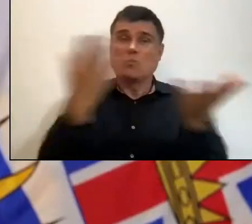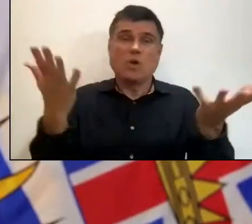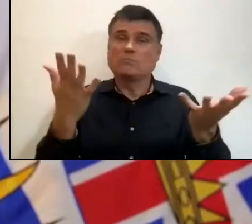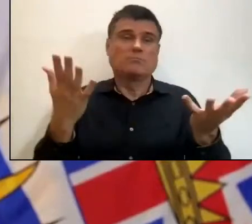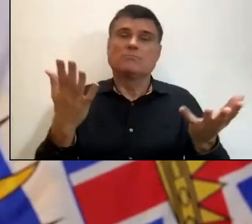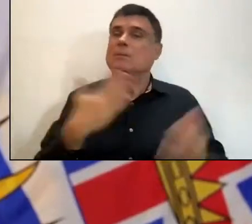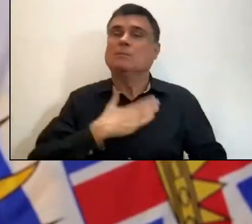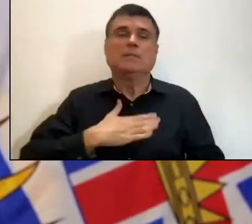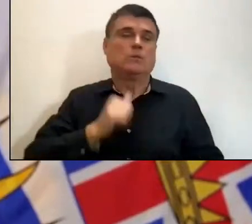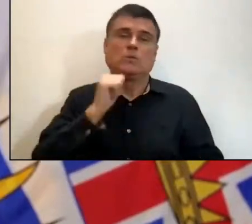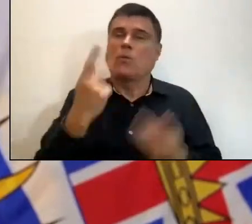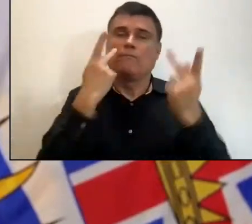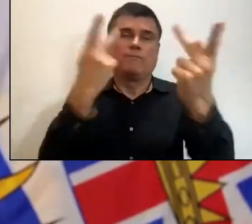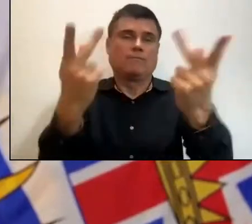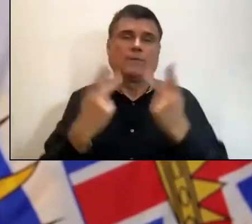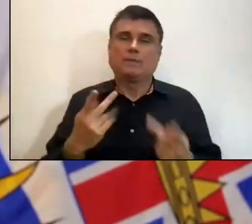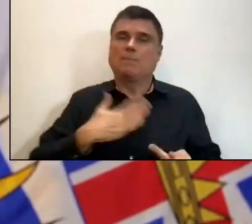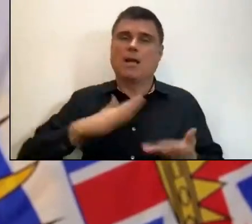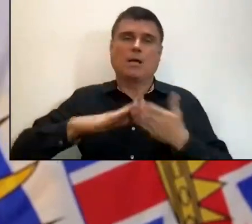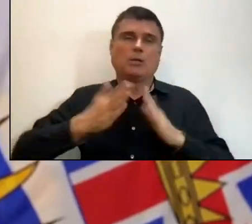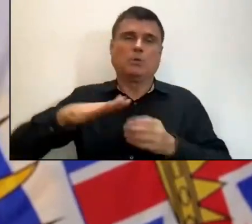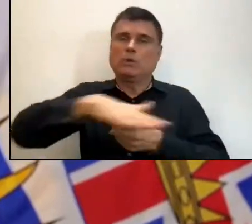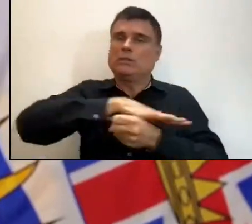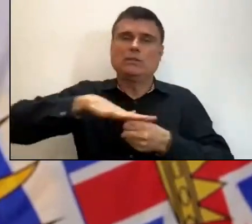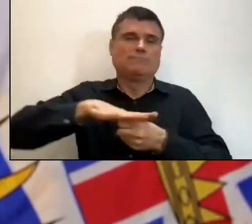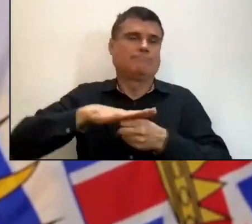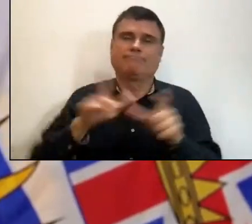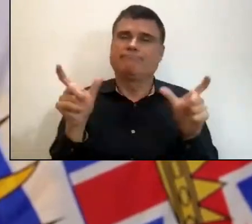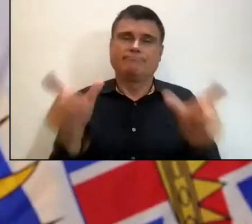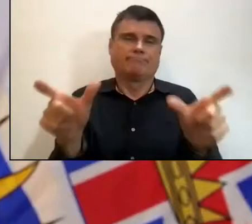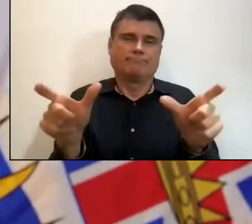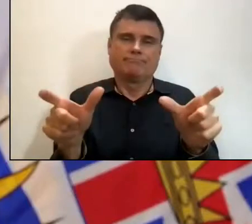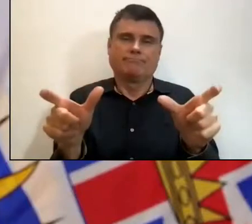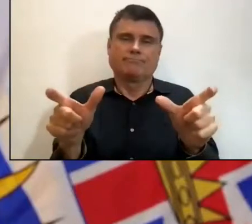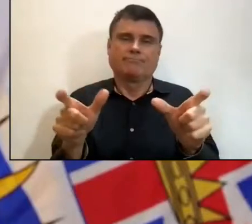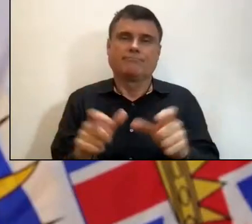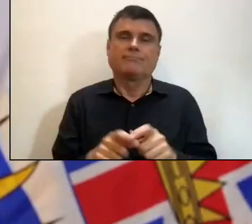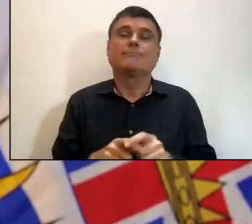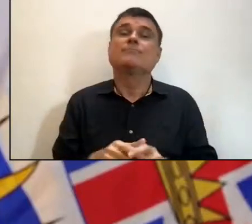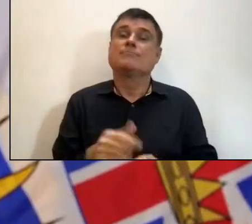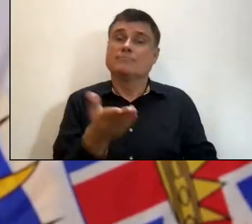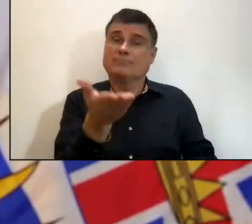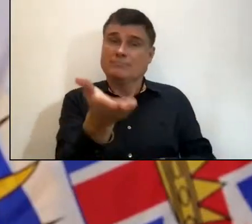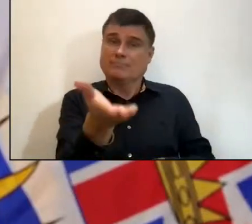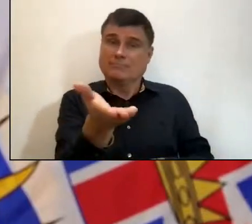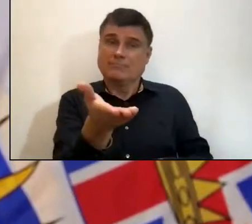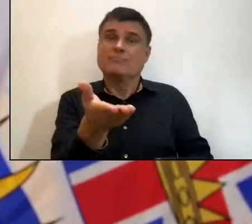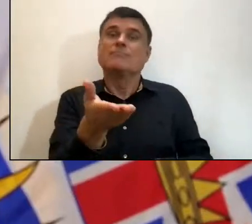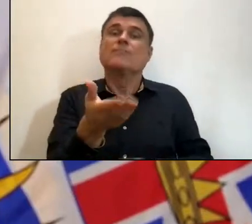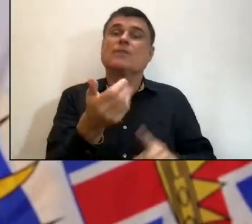actively -- we talk about our COVID visiting etiquette from last summer and the summer